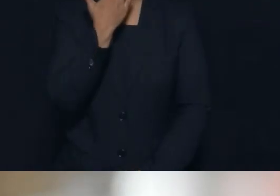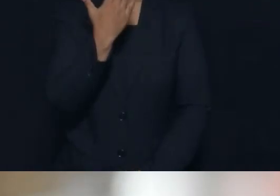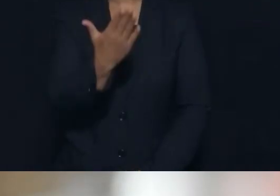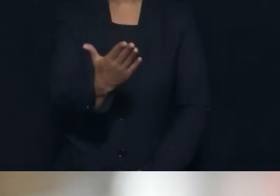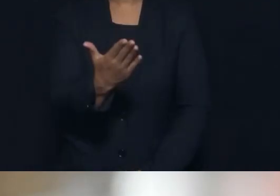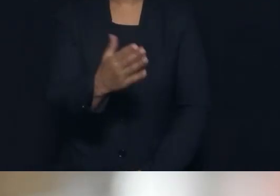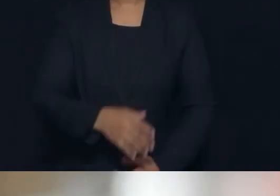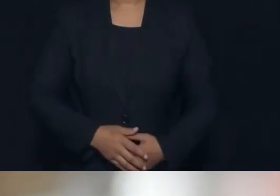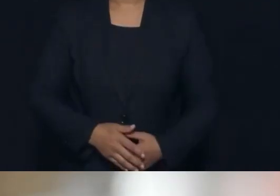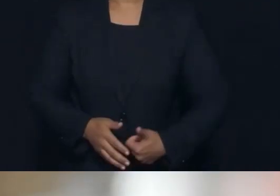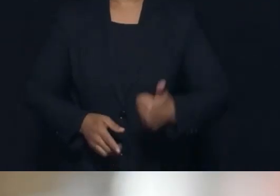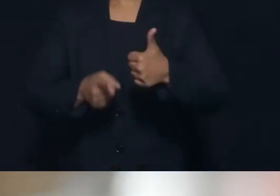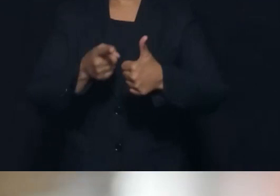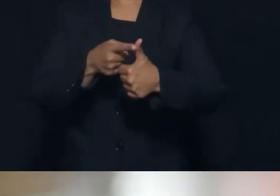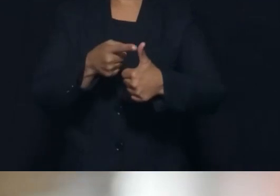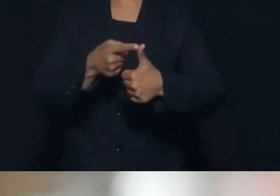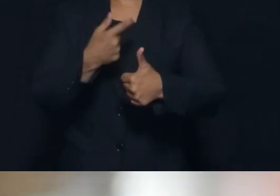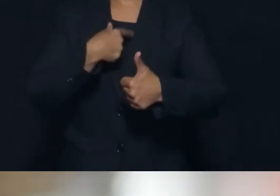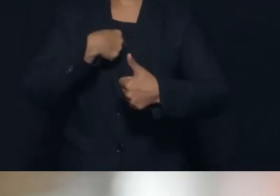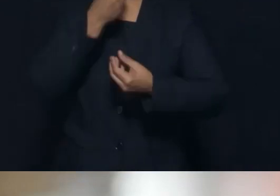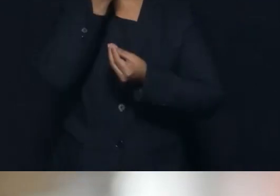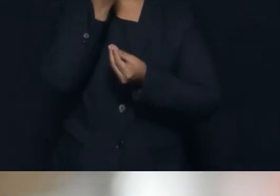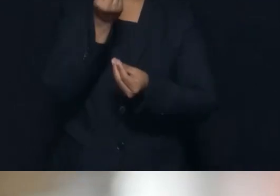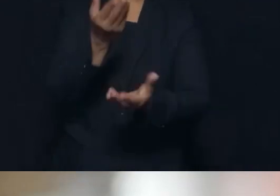knowledge centre. And we would like to support the implementation of the European Union legislation on accessibility.